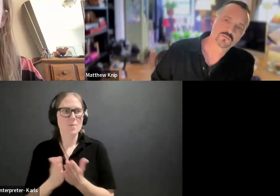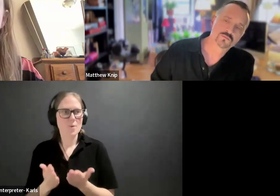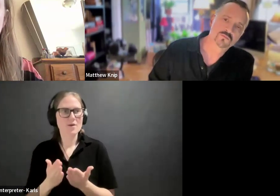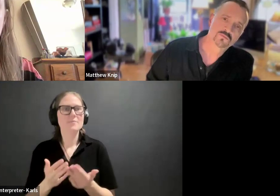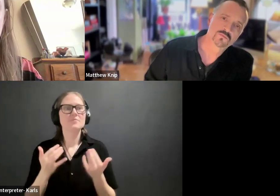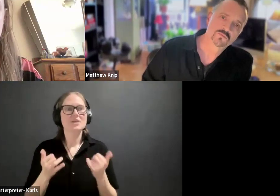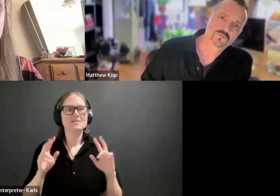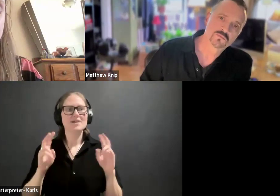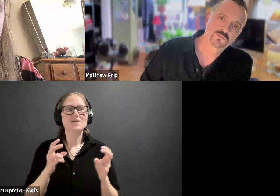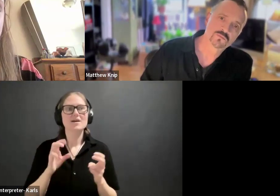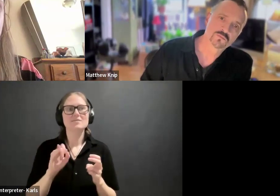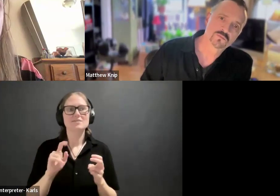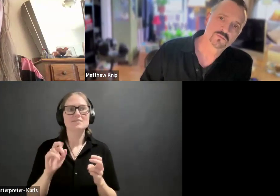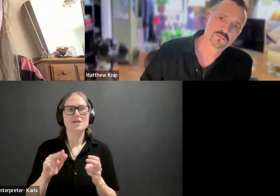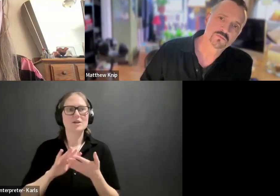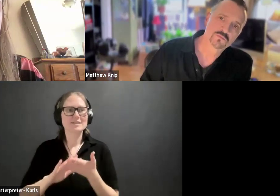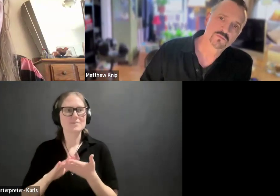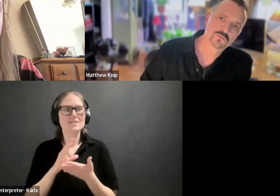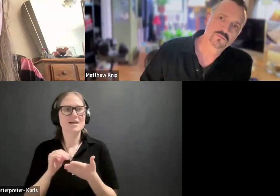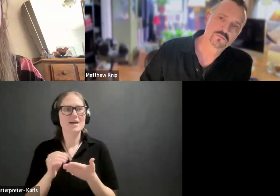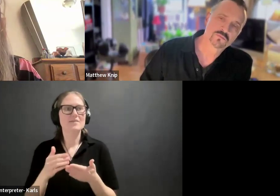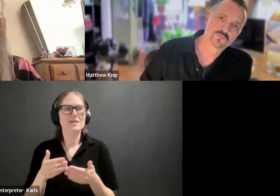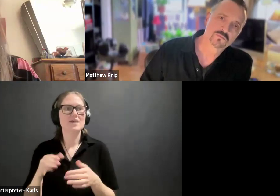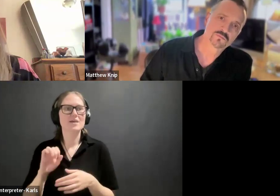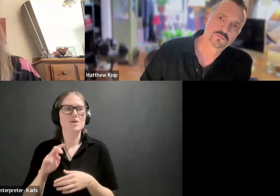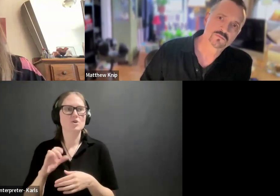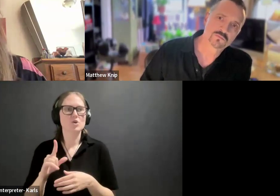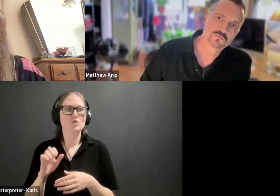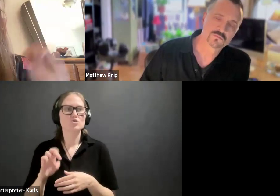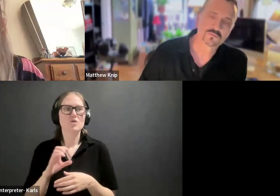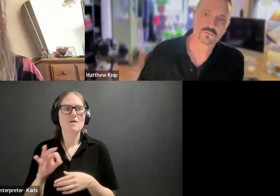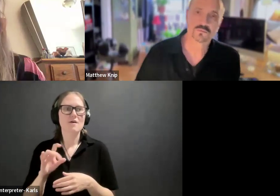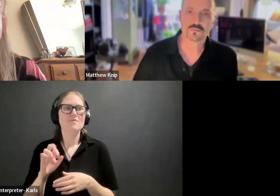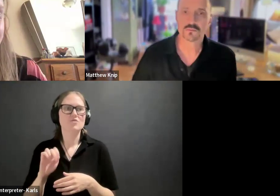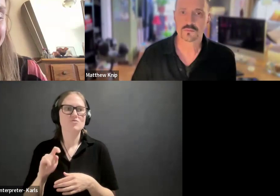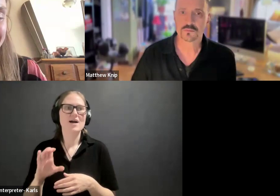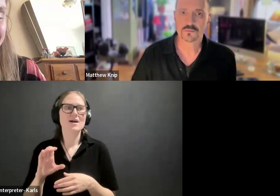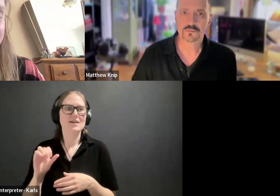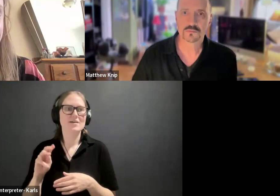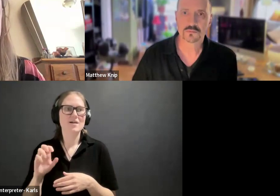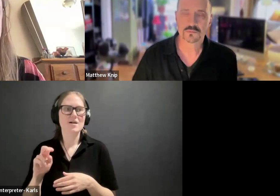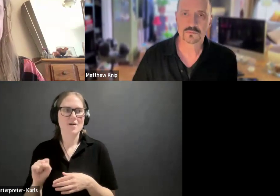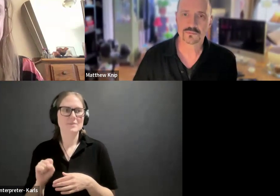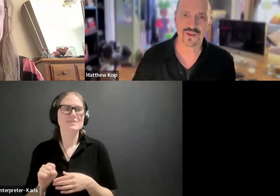Currently under consideration at Cambridge University Press. Matthew.